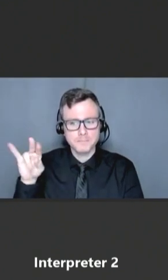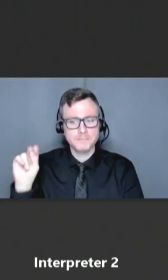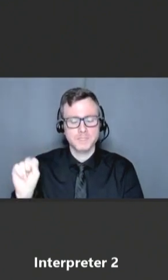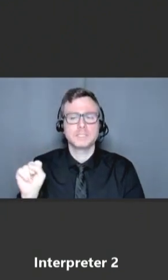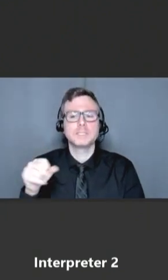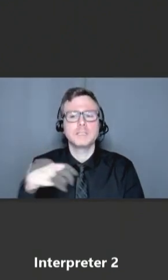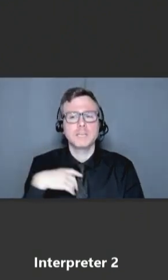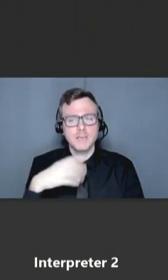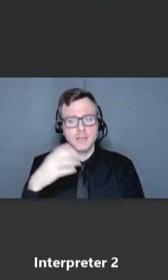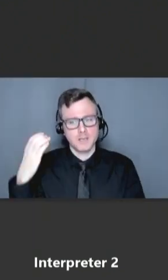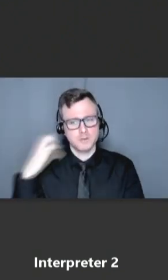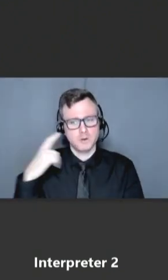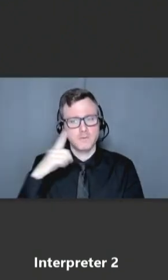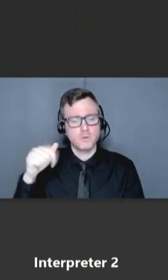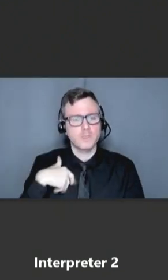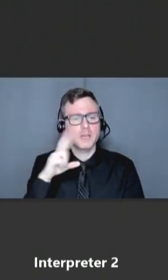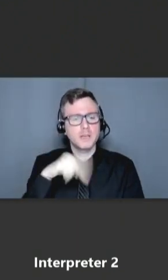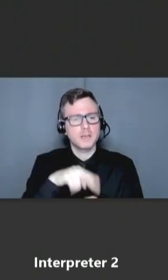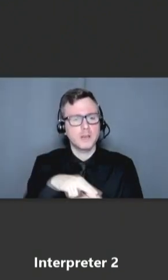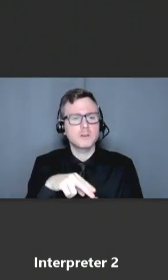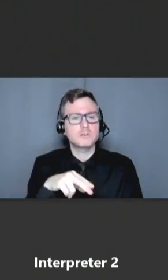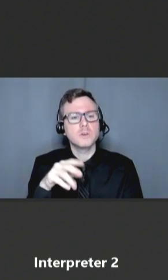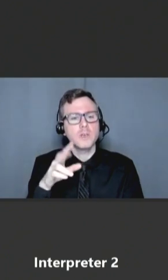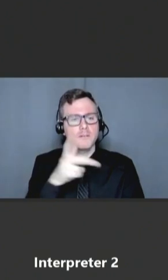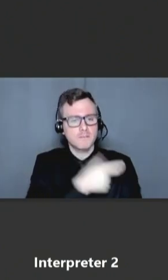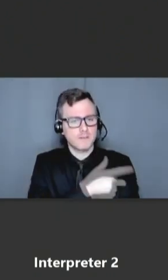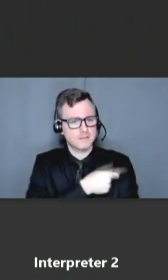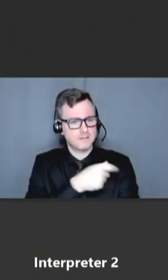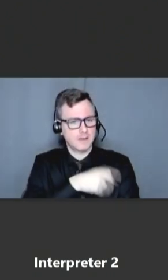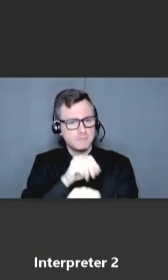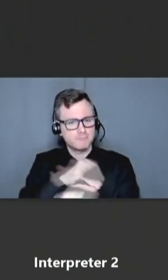Vaccine Advisory Committee. Thank you for joining us virtually for today's